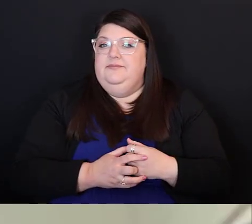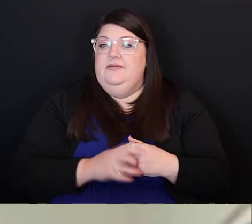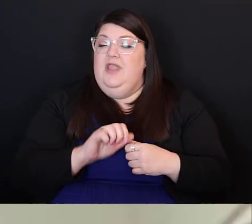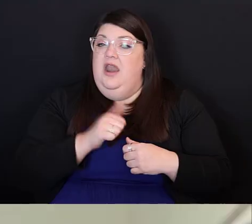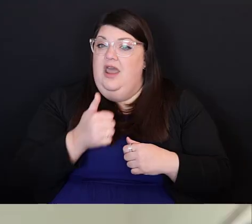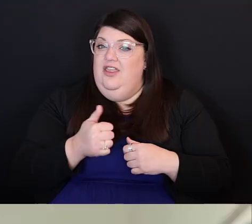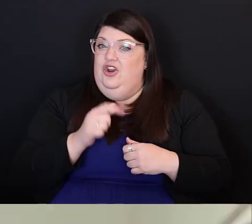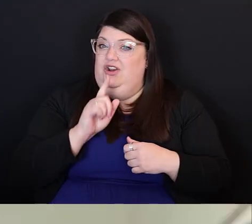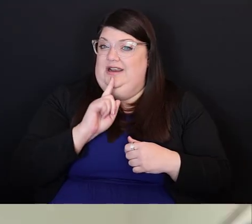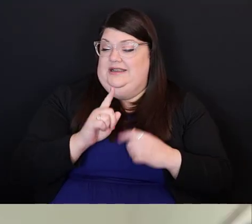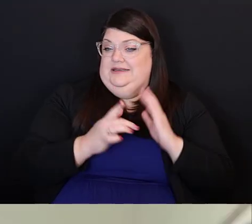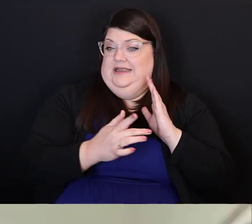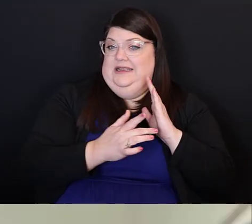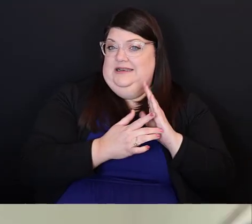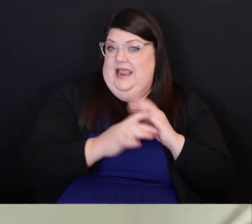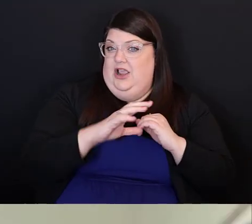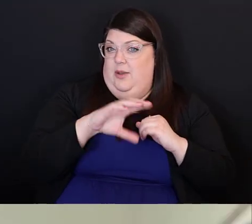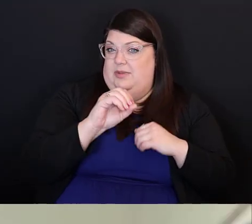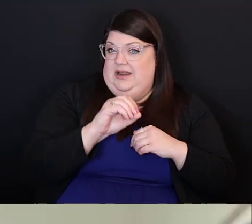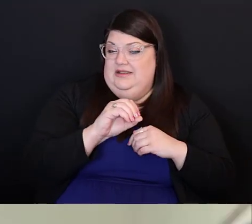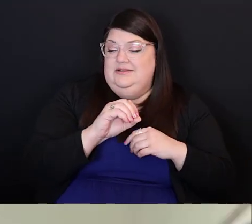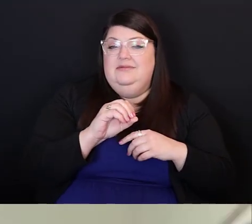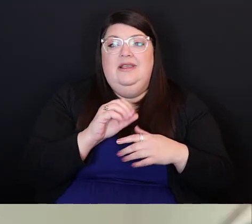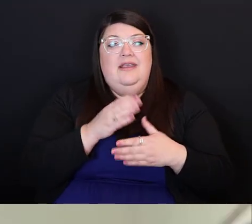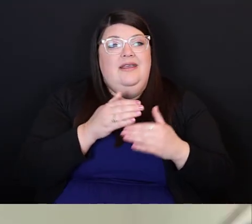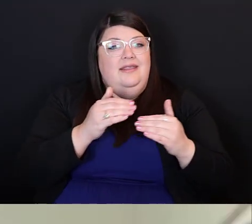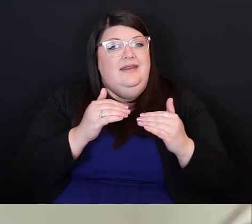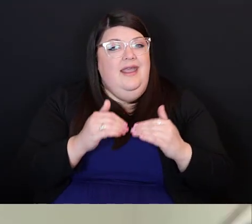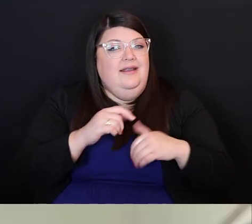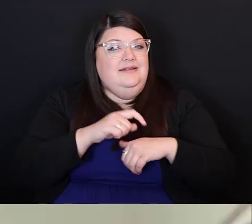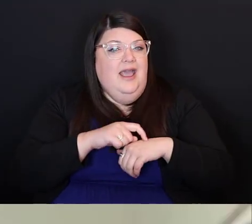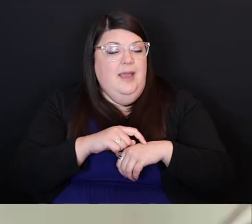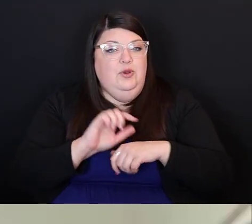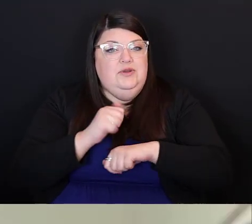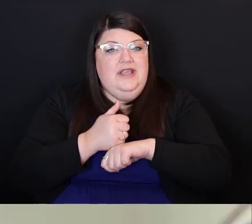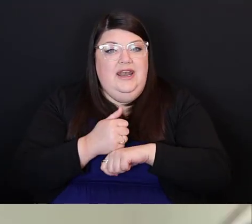So next time you set up a device like a a cell phone or a computer or a tablet,